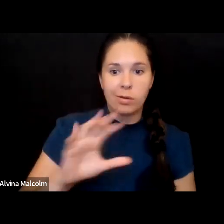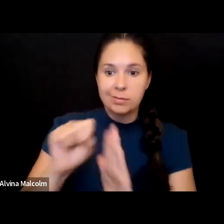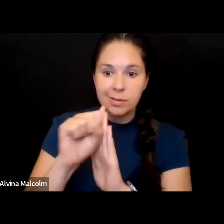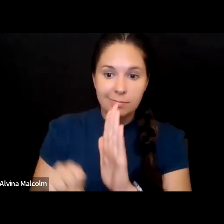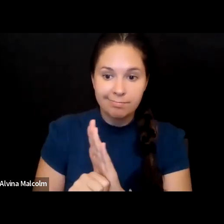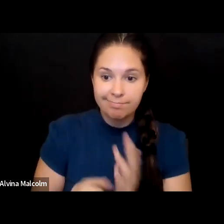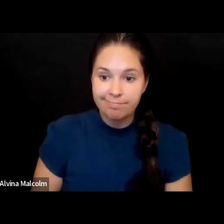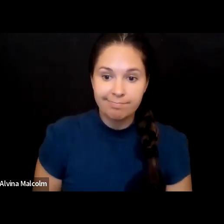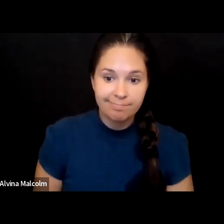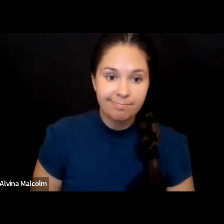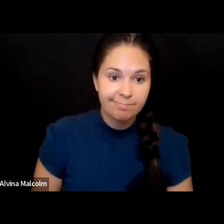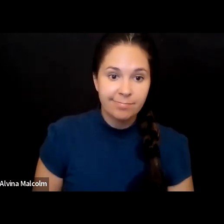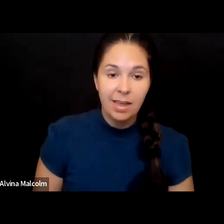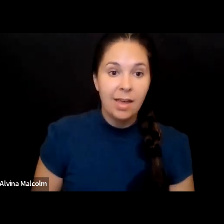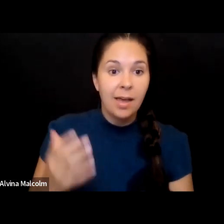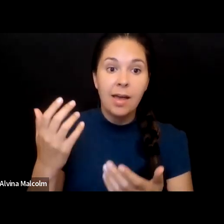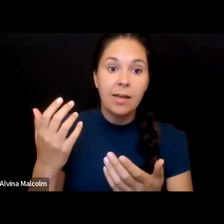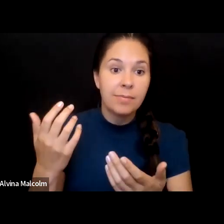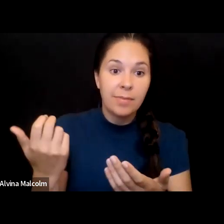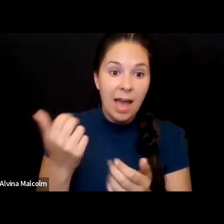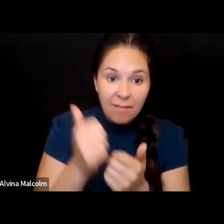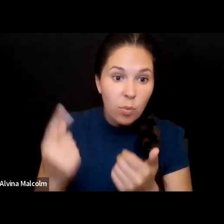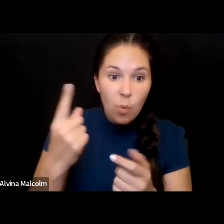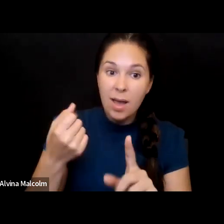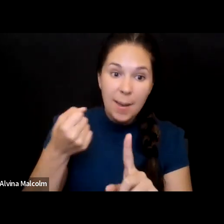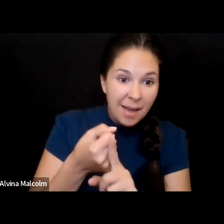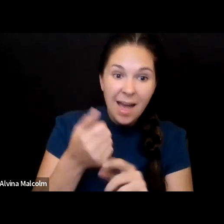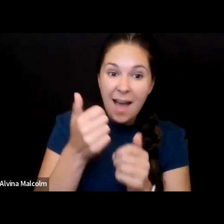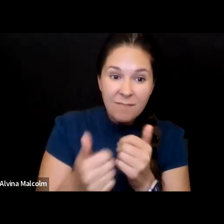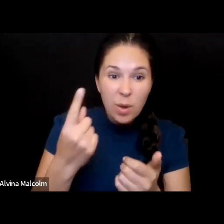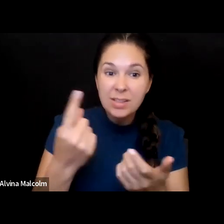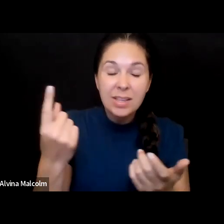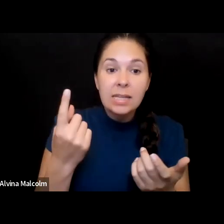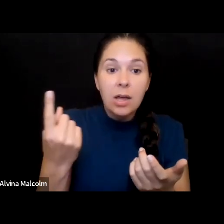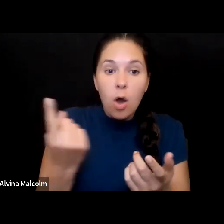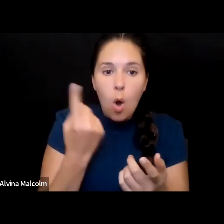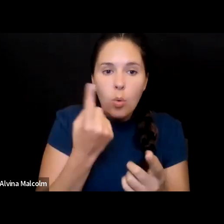hurricane comes in, it comes into -- it pretty much covers the whole state.